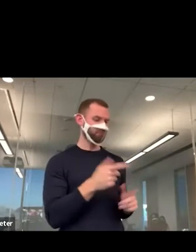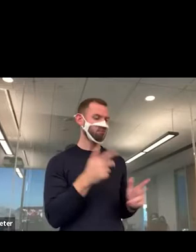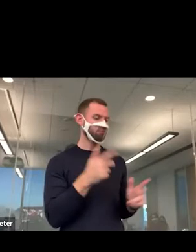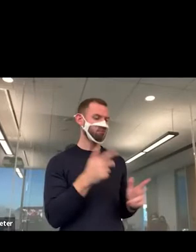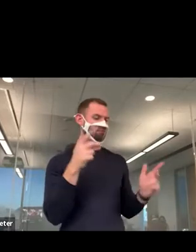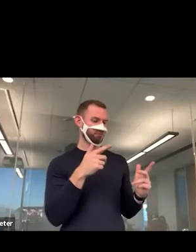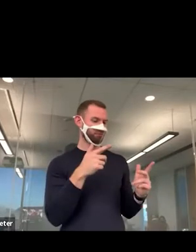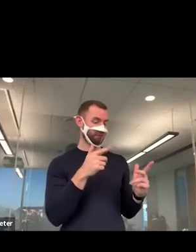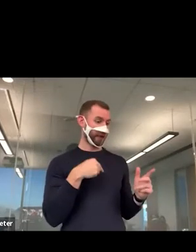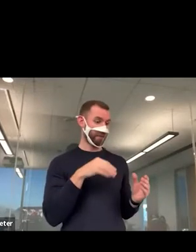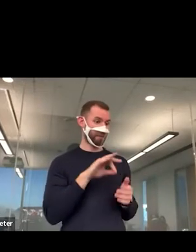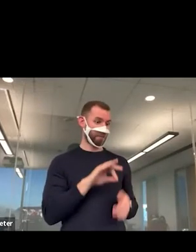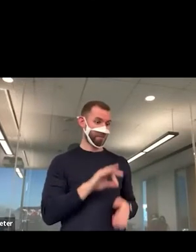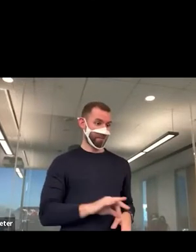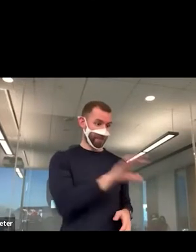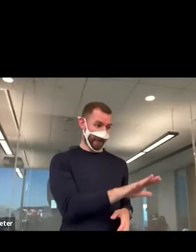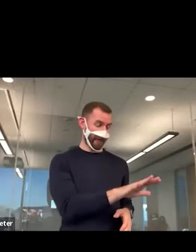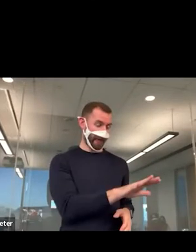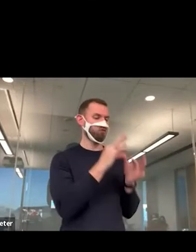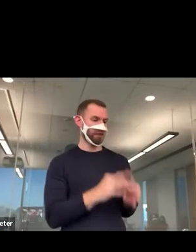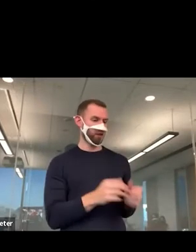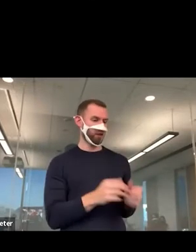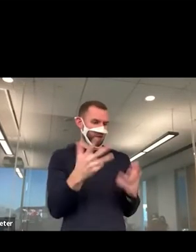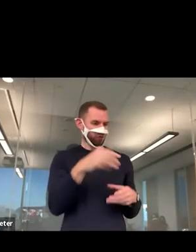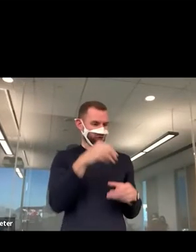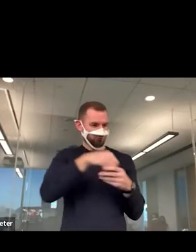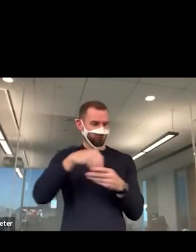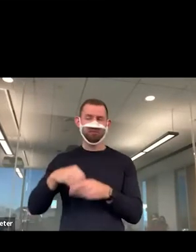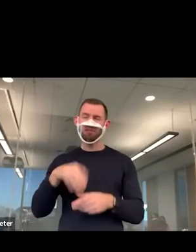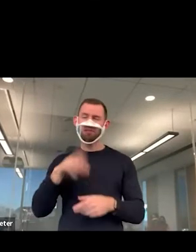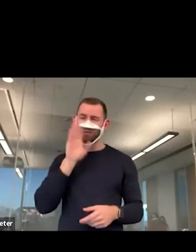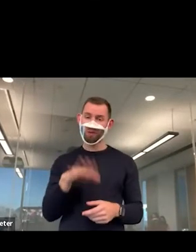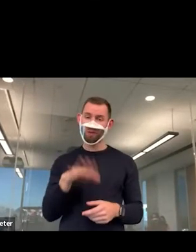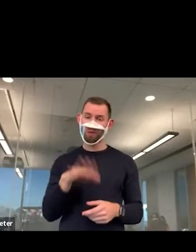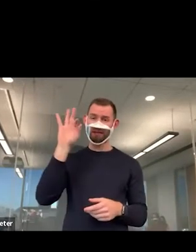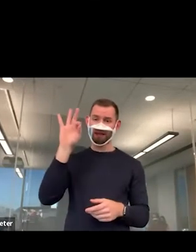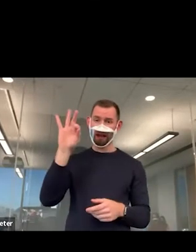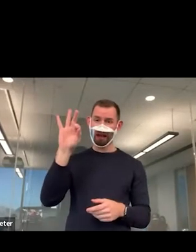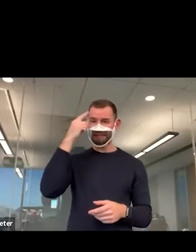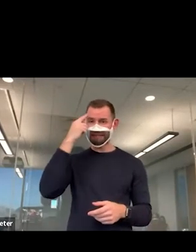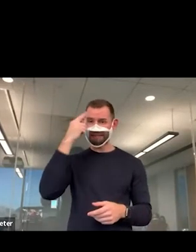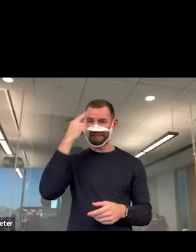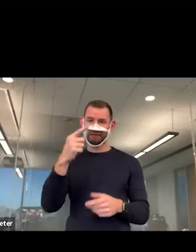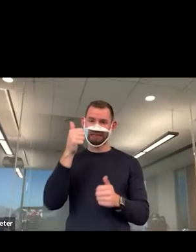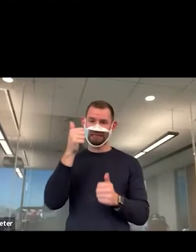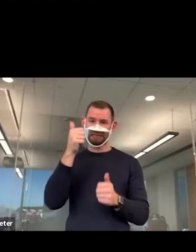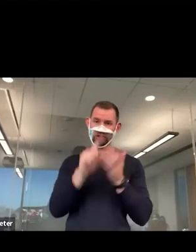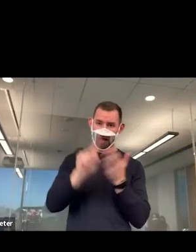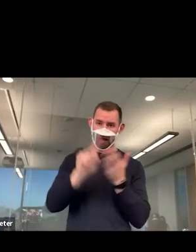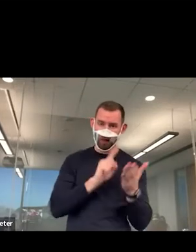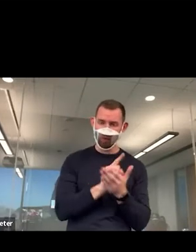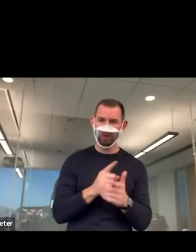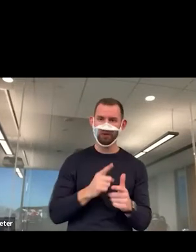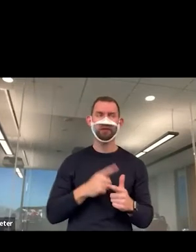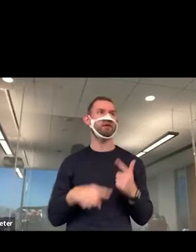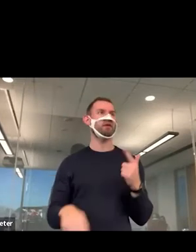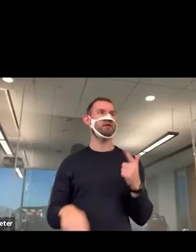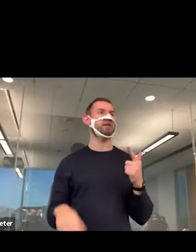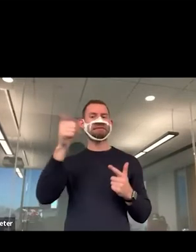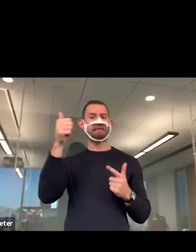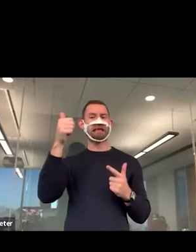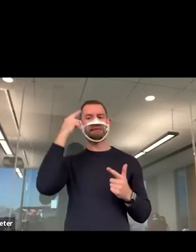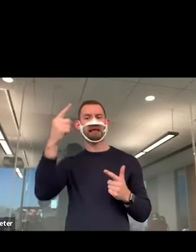some people would be paid 9 cents an hour 10 cents an hour 45 cents an hour there was the